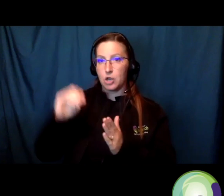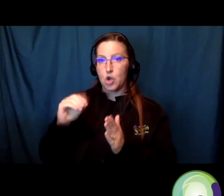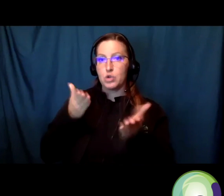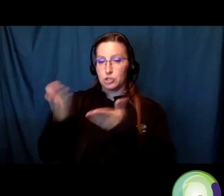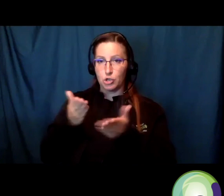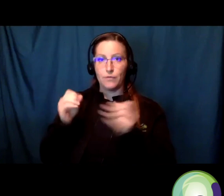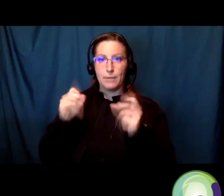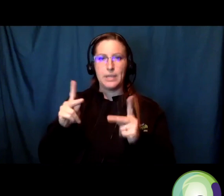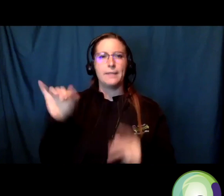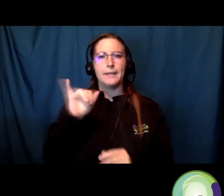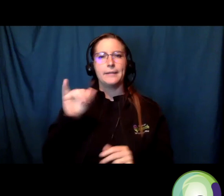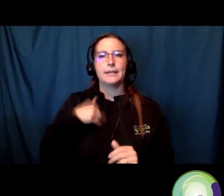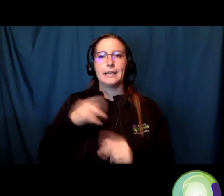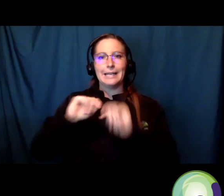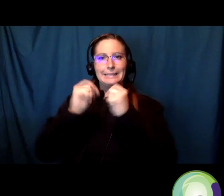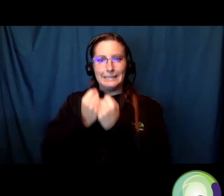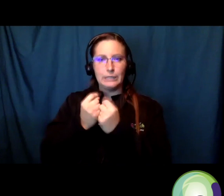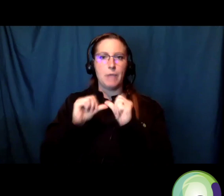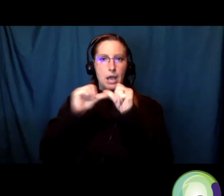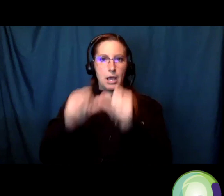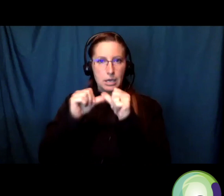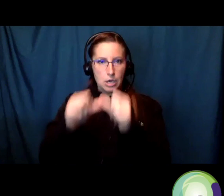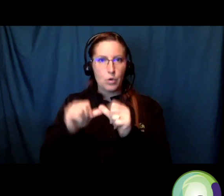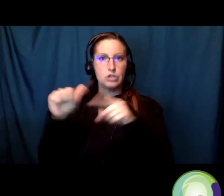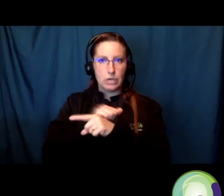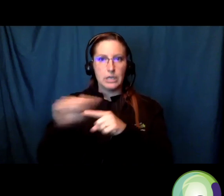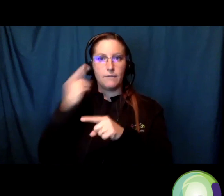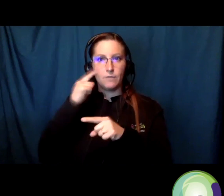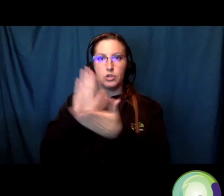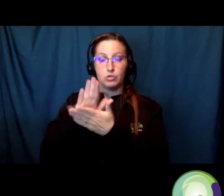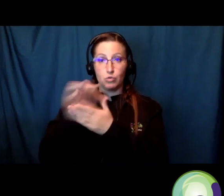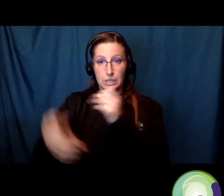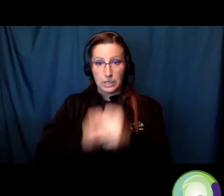a team ongoing training through the school year and everything